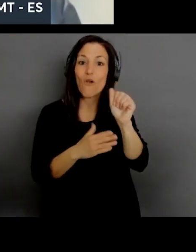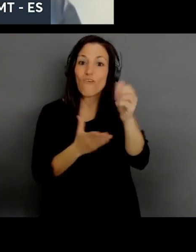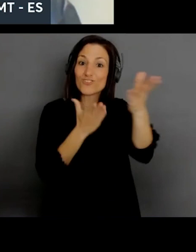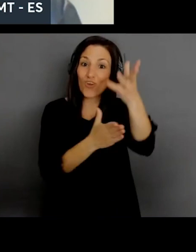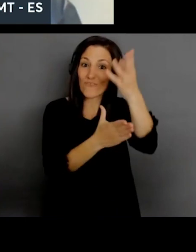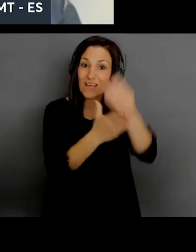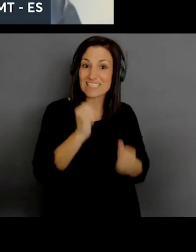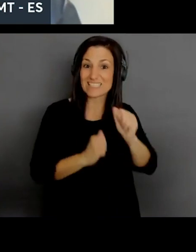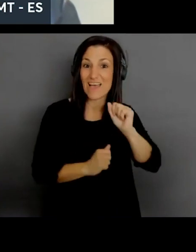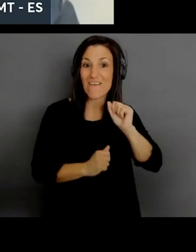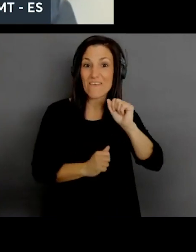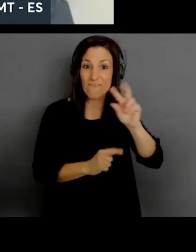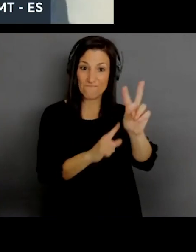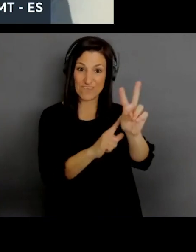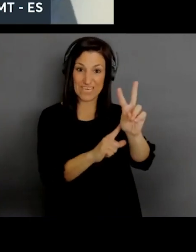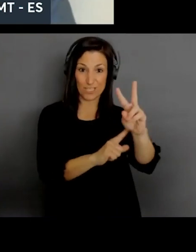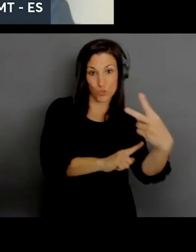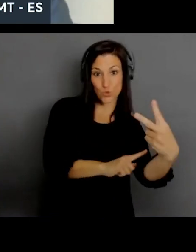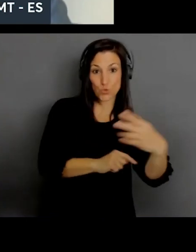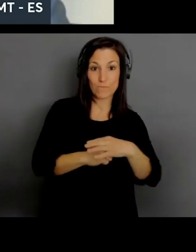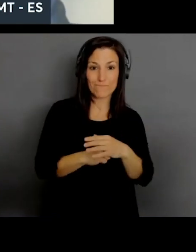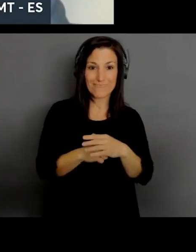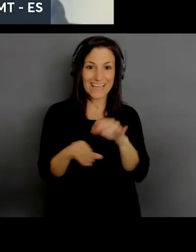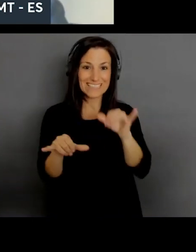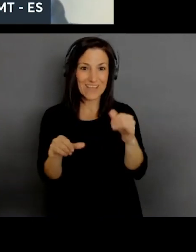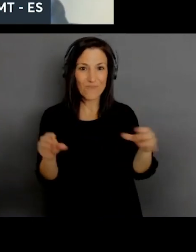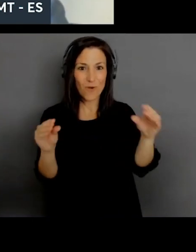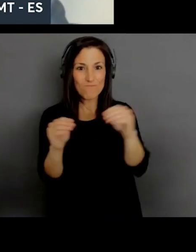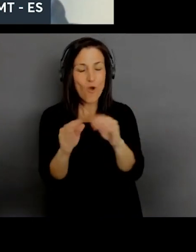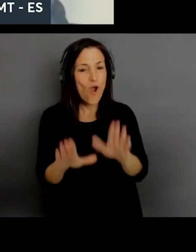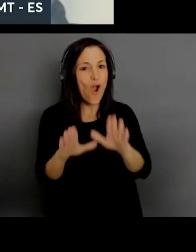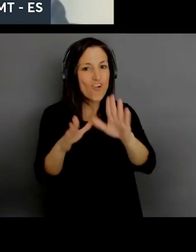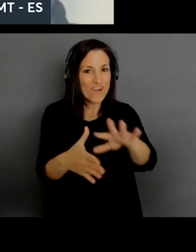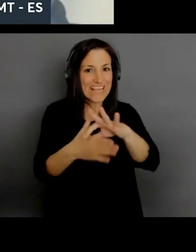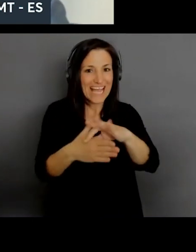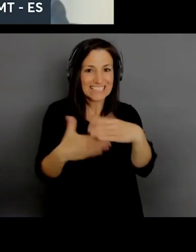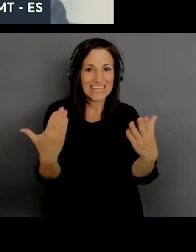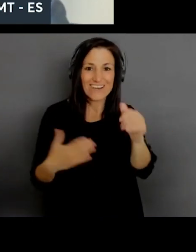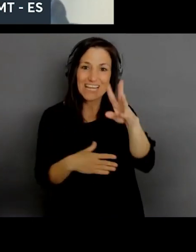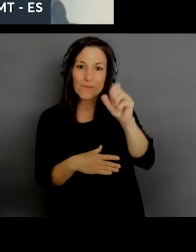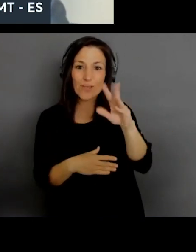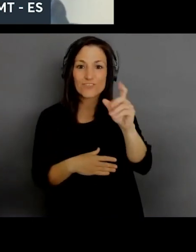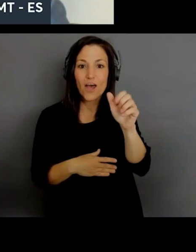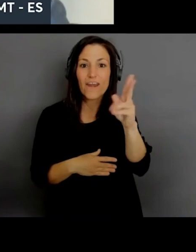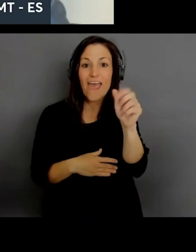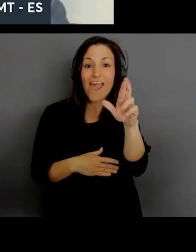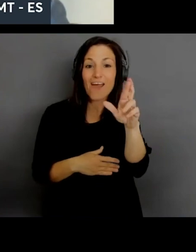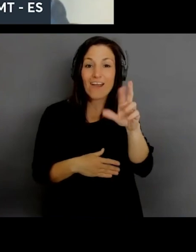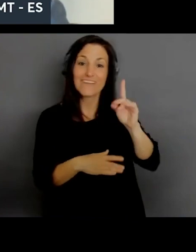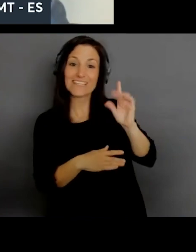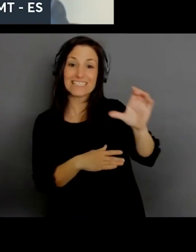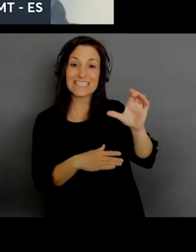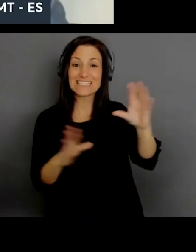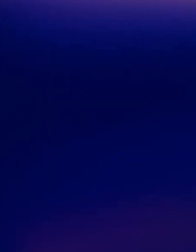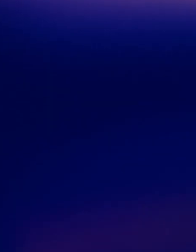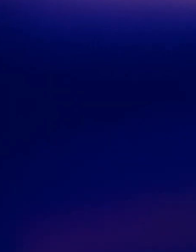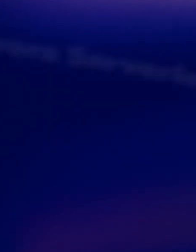and stick around for more great content here on AWS On Air at the DC Summit. We'll be right back. Thanks everyone.